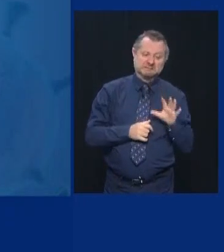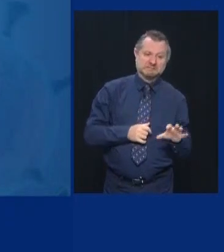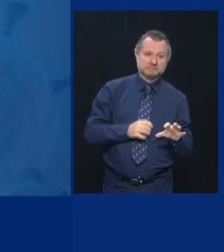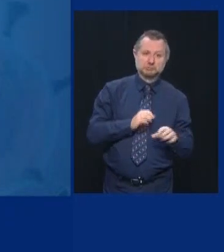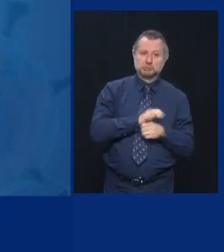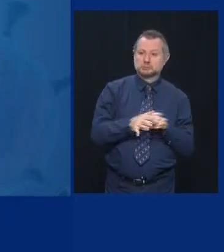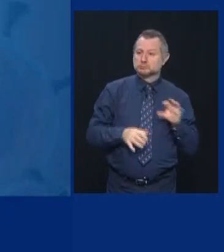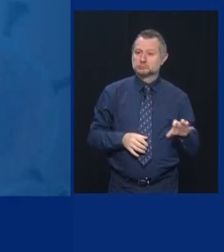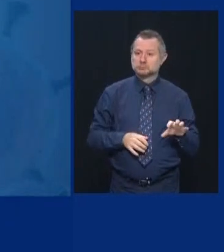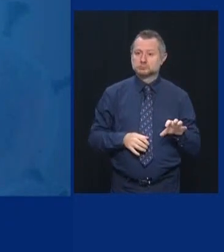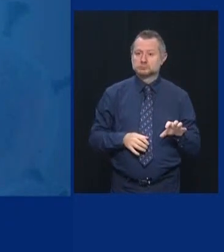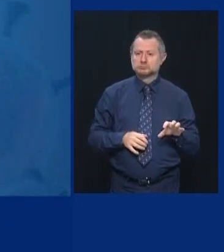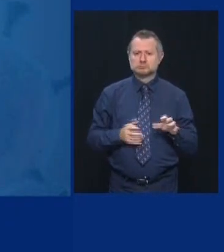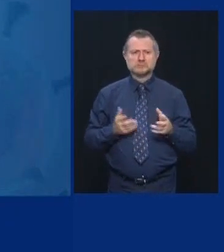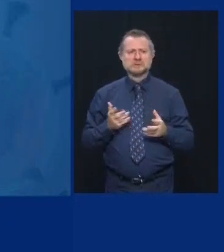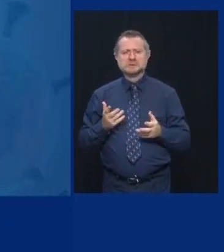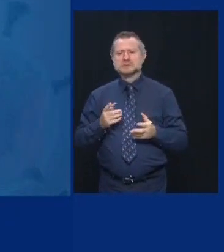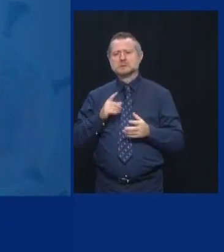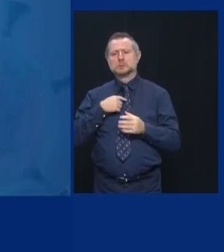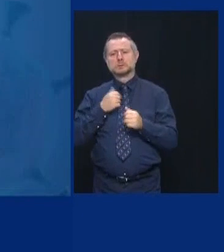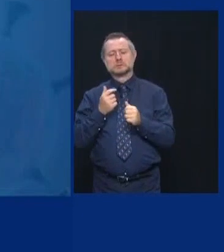YOU THEN HAVE AREAS OUTSIDE THE